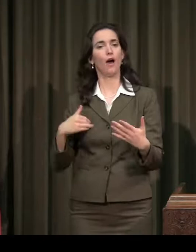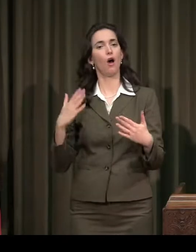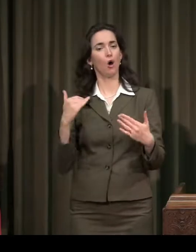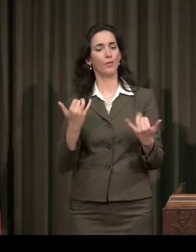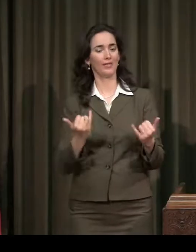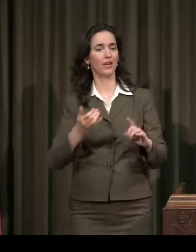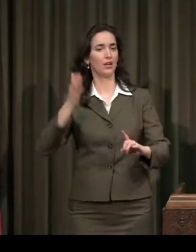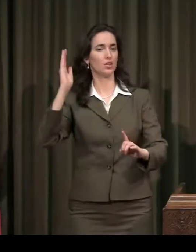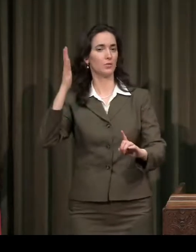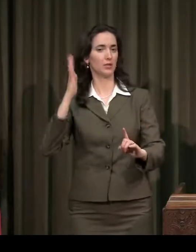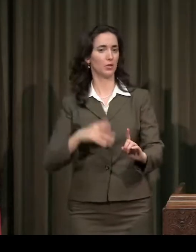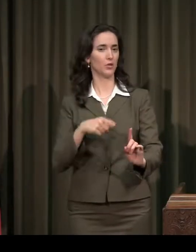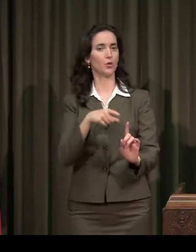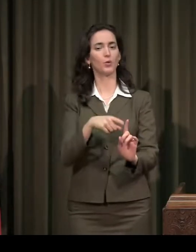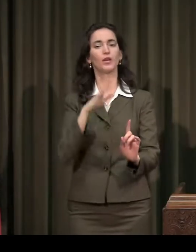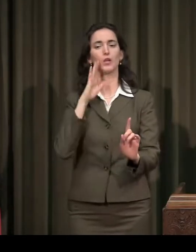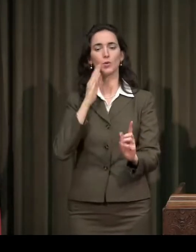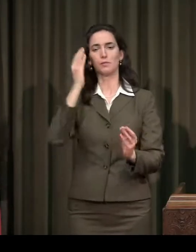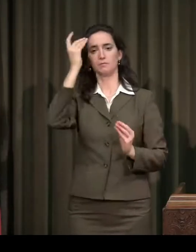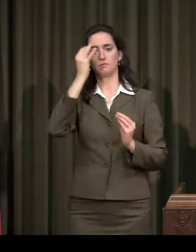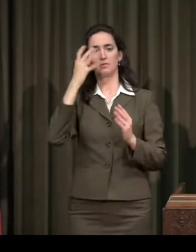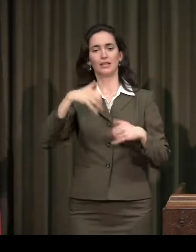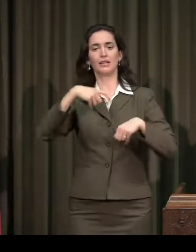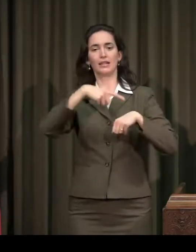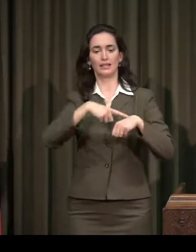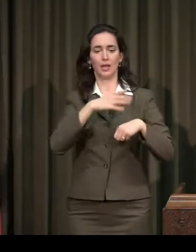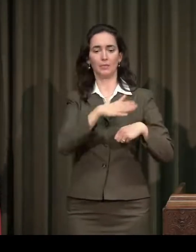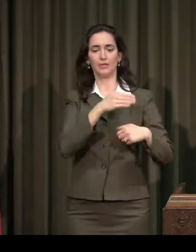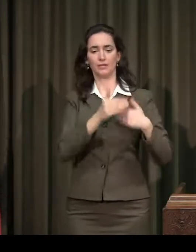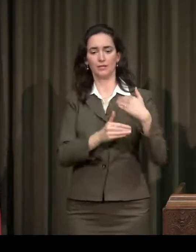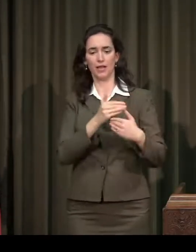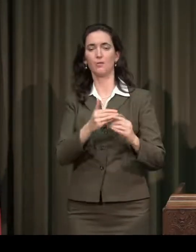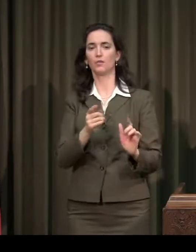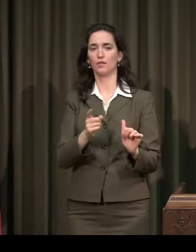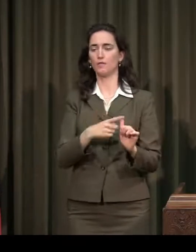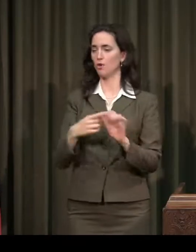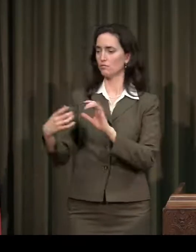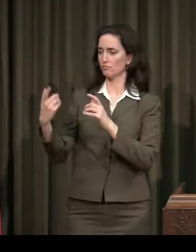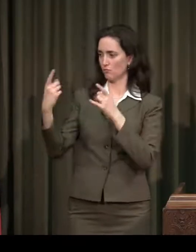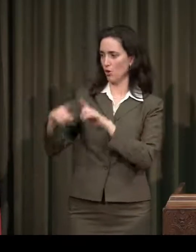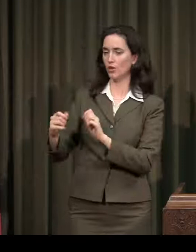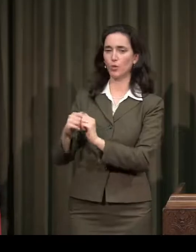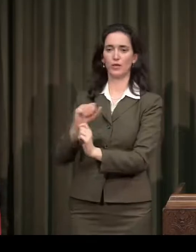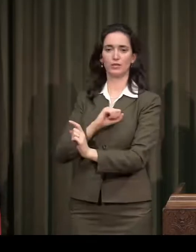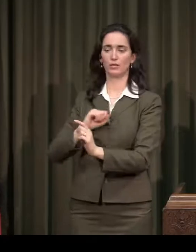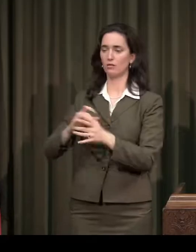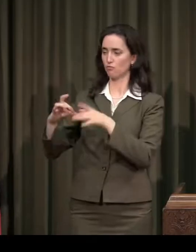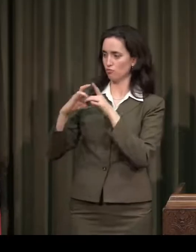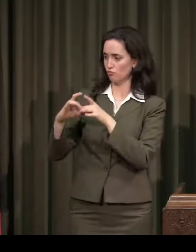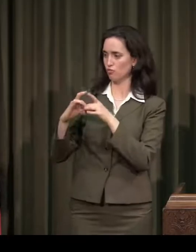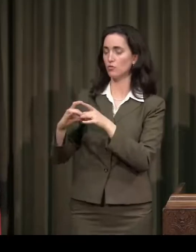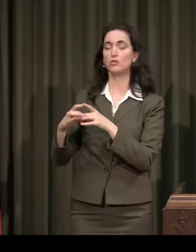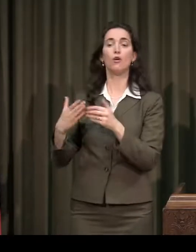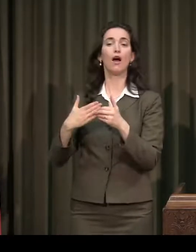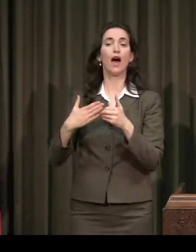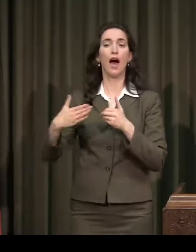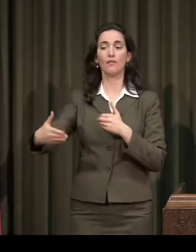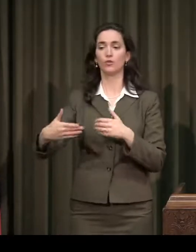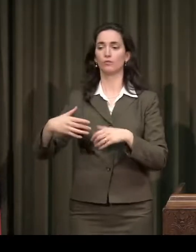time coordinating his actions with the Senate as well so that we don't waste a lot of time and energy on